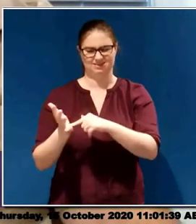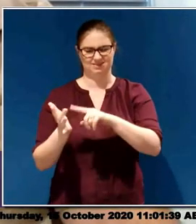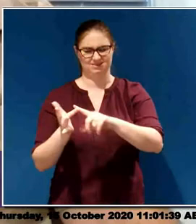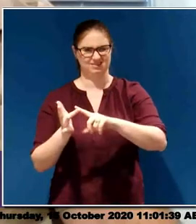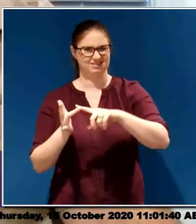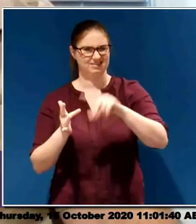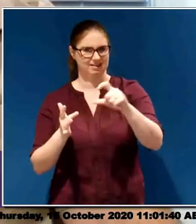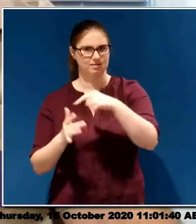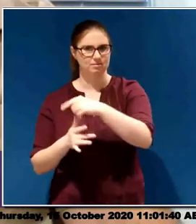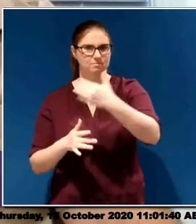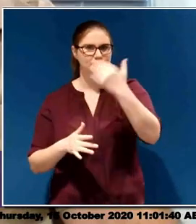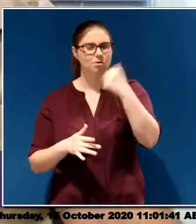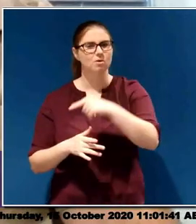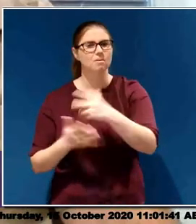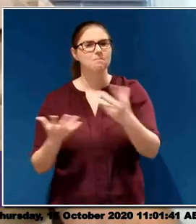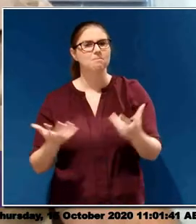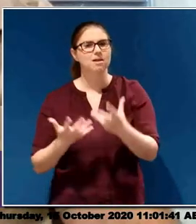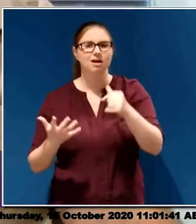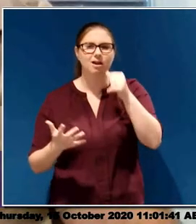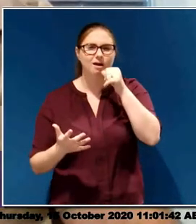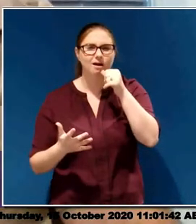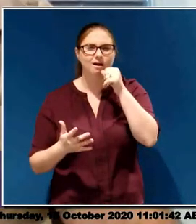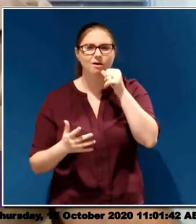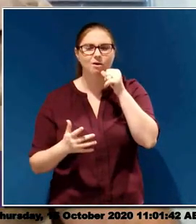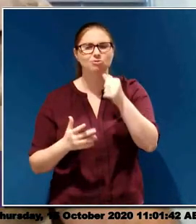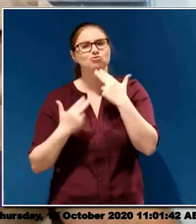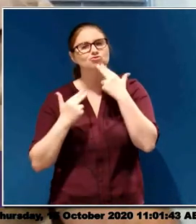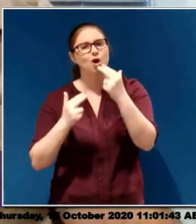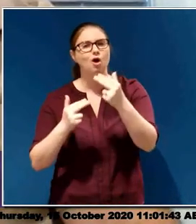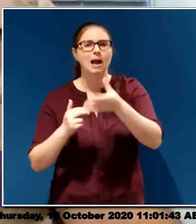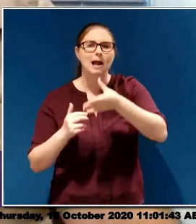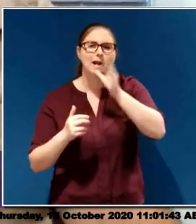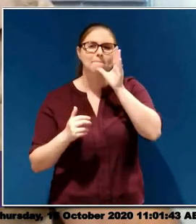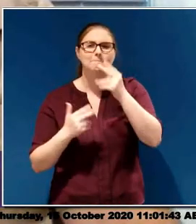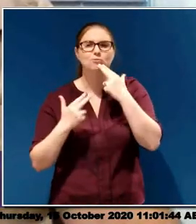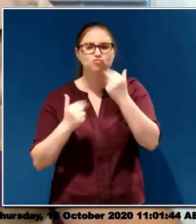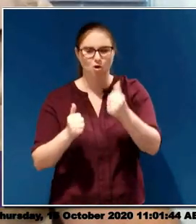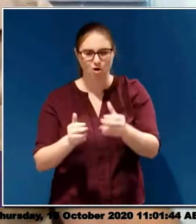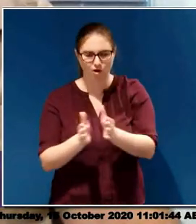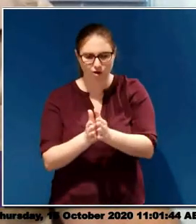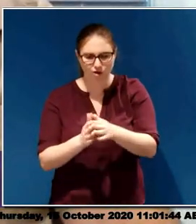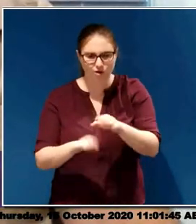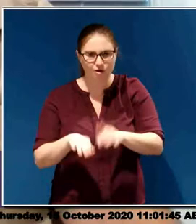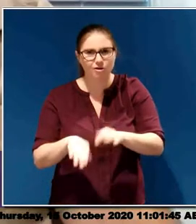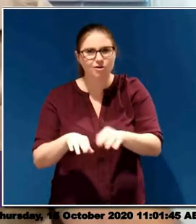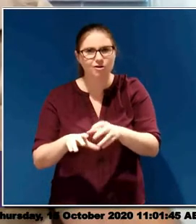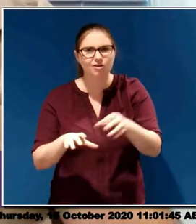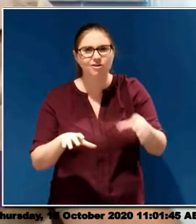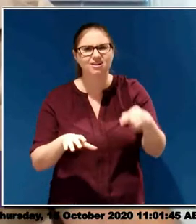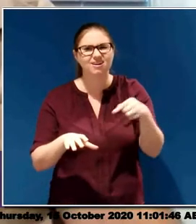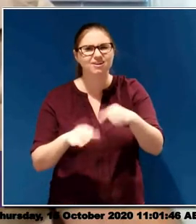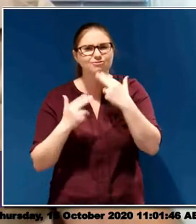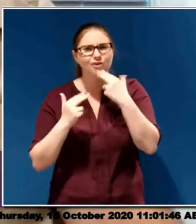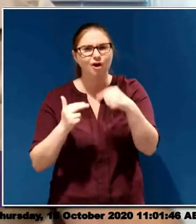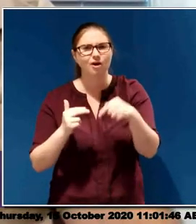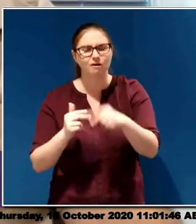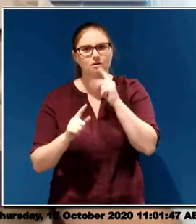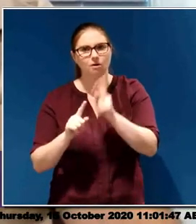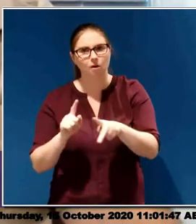like a beat with your hands and you beat on the table or whatever, and he did that over and over and over and drove the teacher nuts.